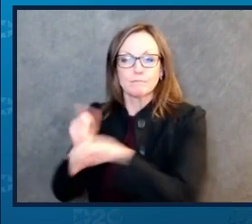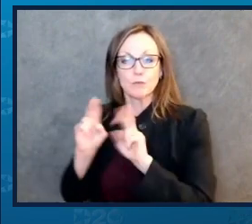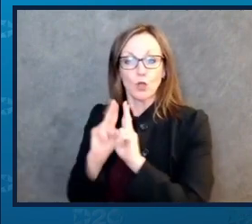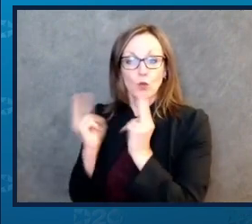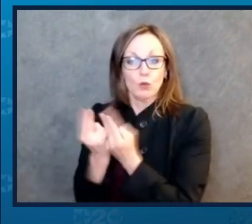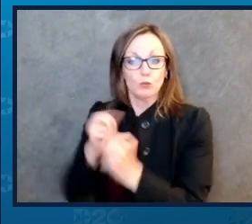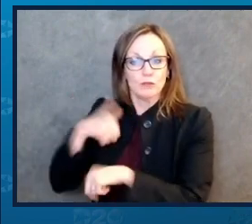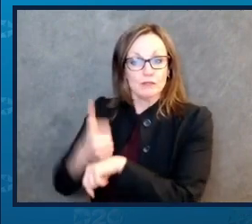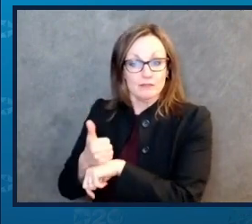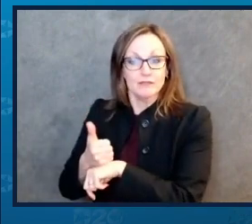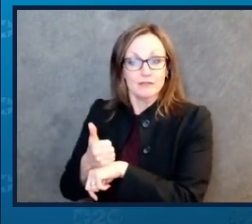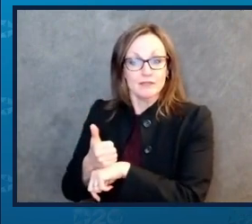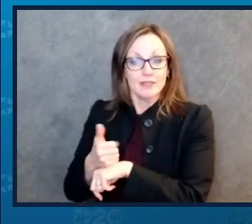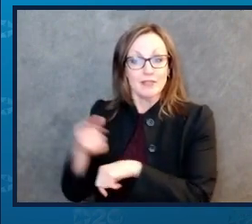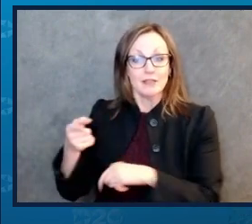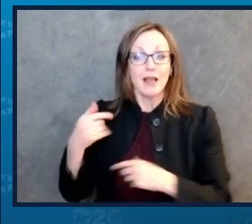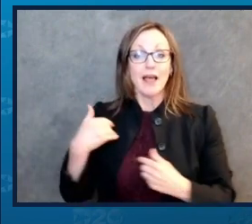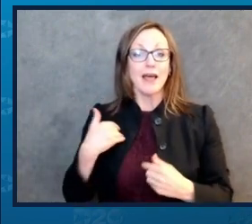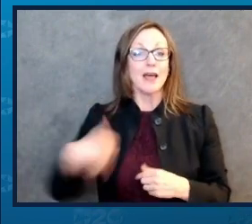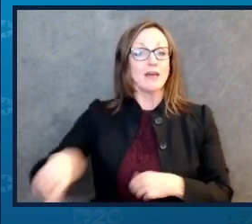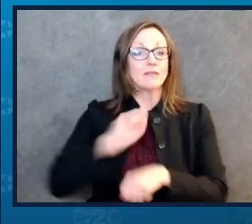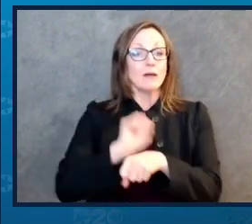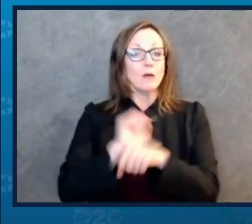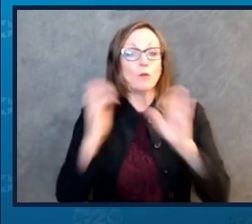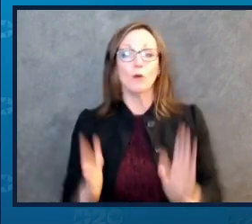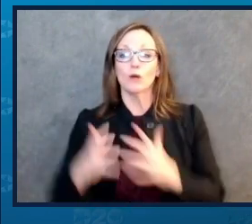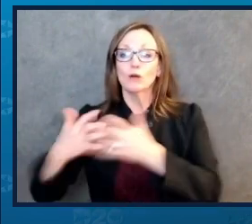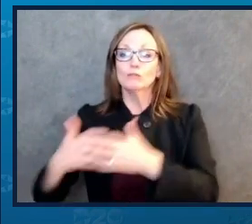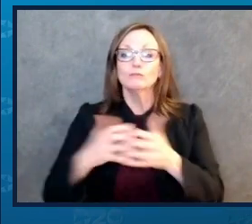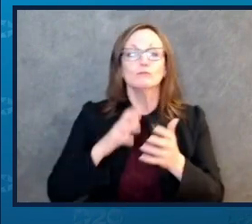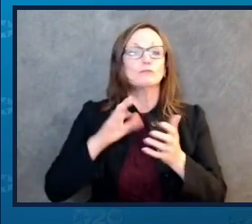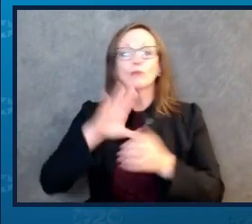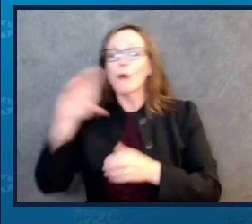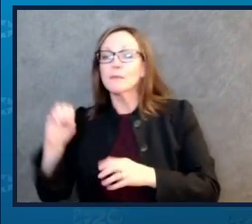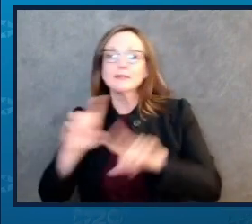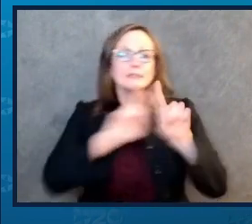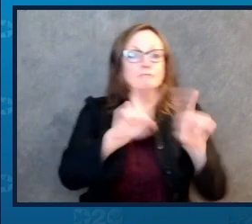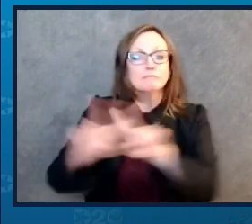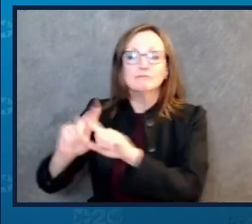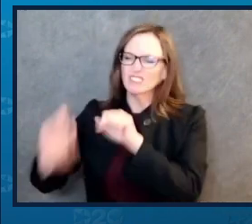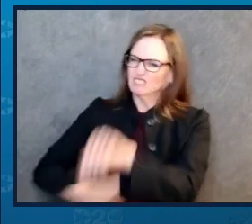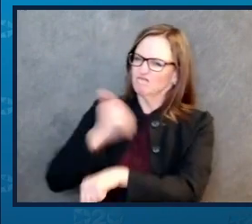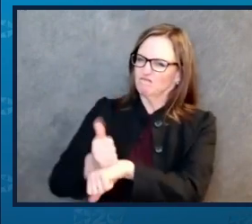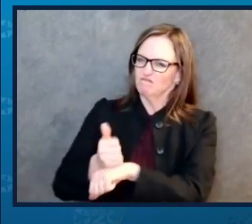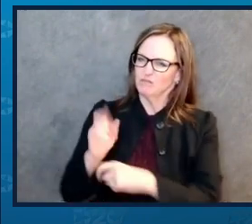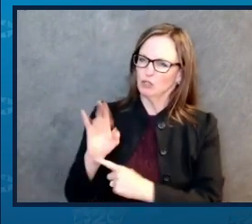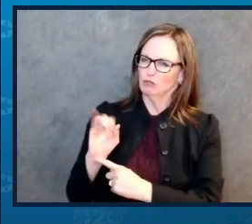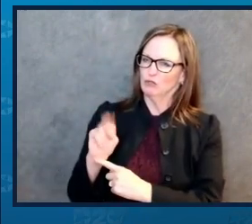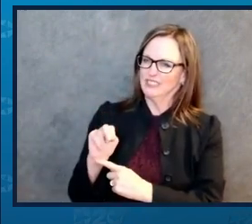WORKERS. THEY SAVED THE AUTOMOBILE INDUSTRY AND A WHOLE LOT OF GOOD UNION JOBS WITH IT.